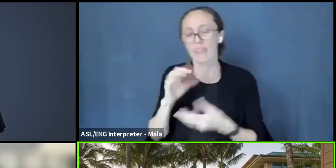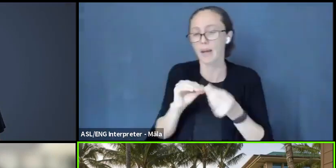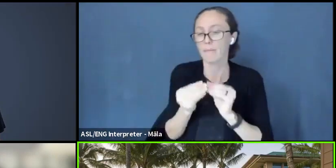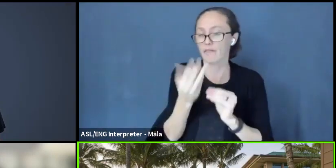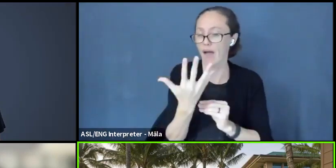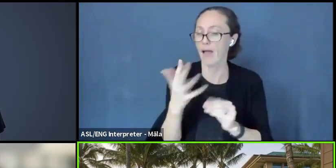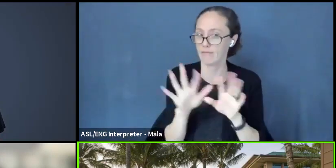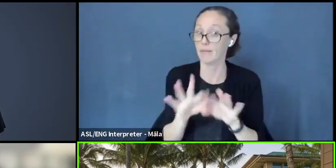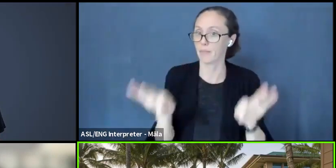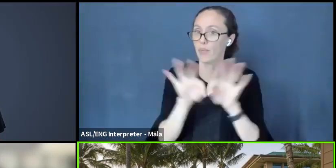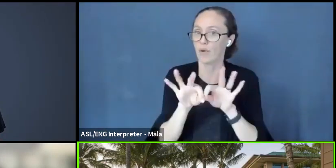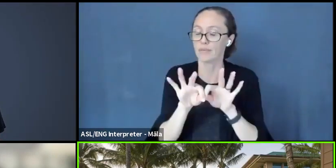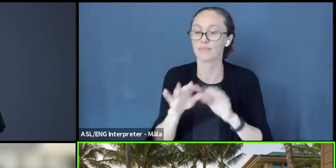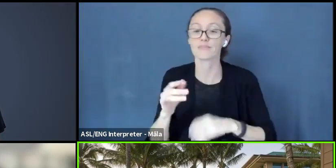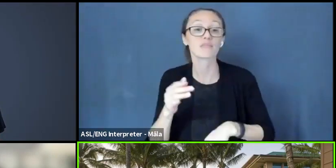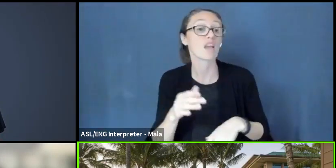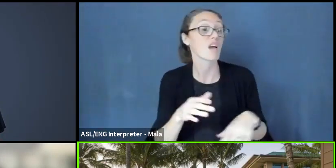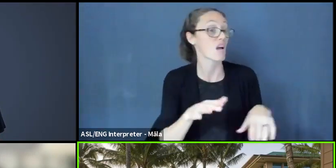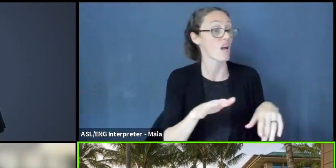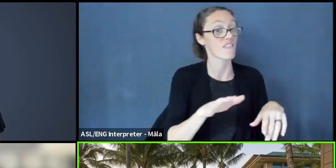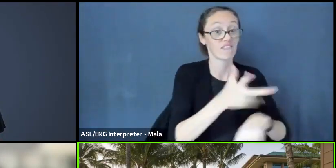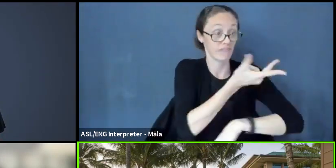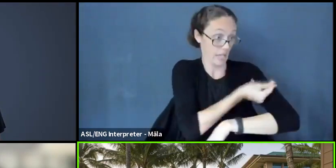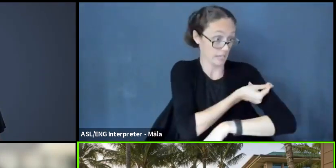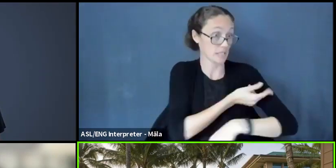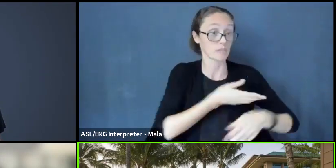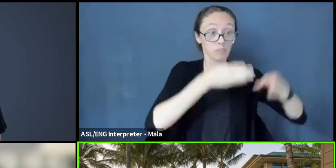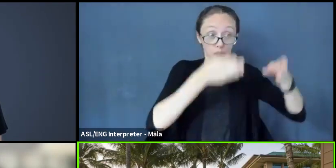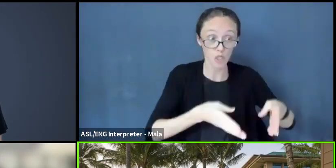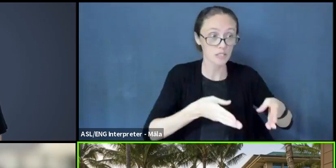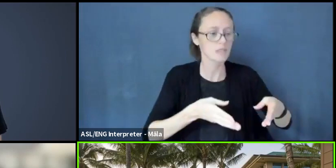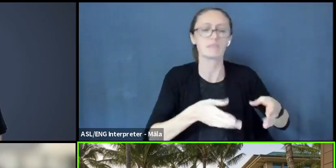Fully vaccinated person, yes, they can still get the Delta variant.